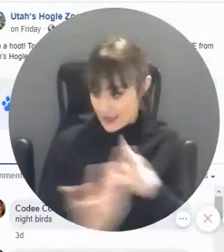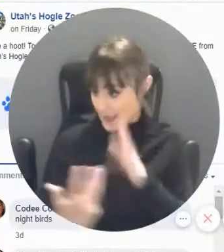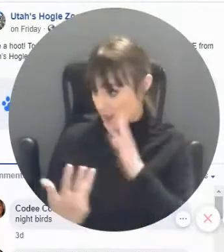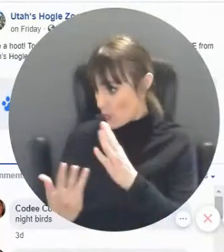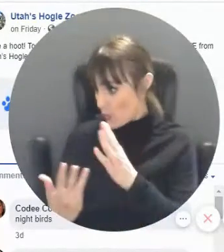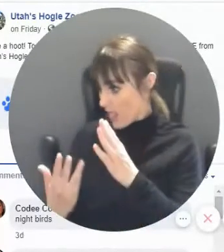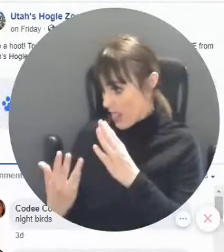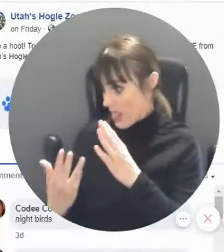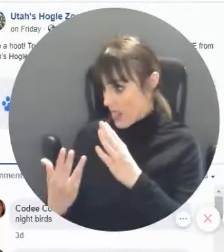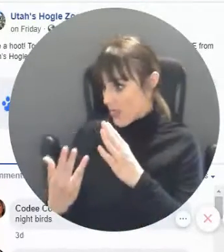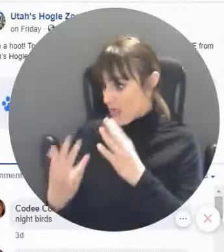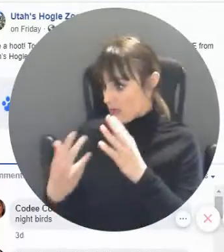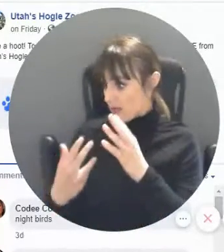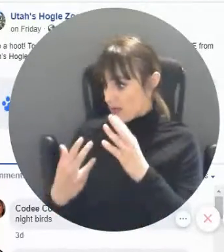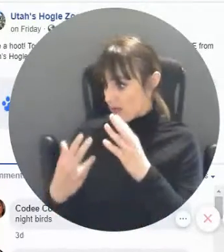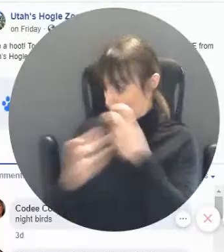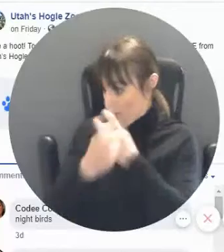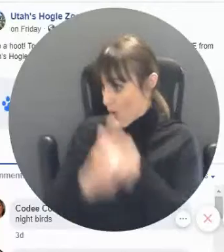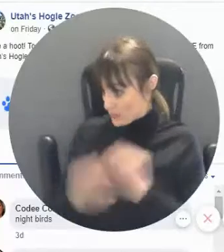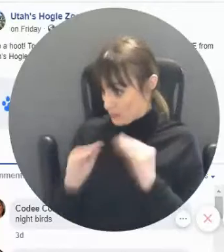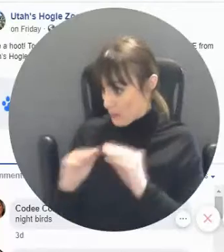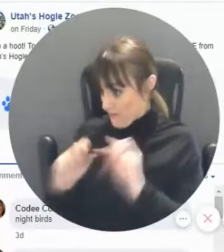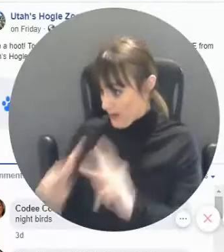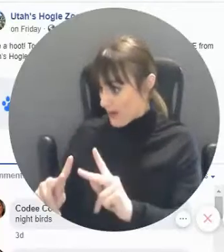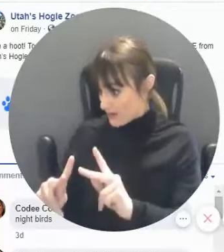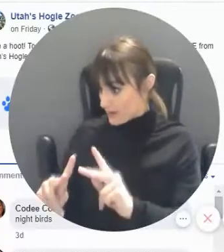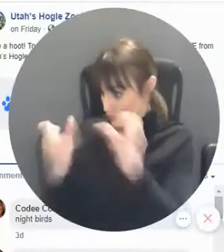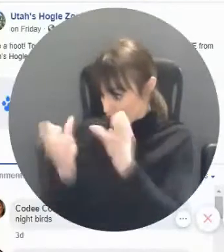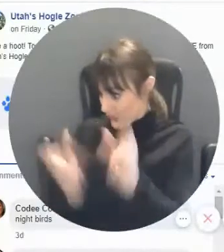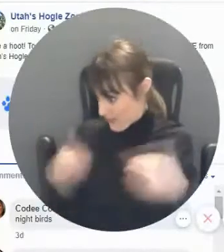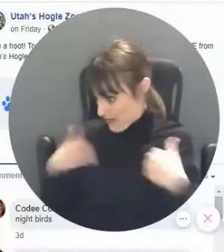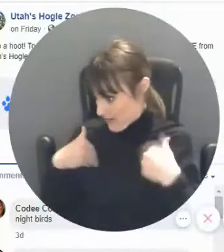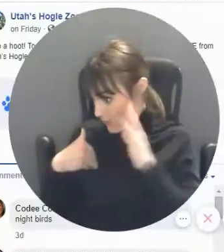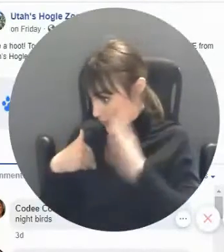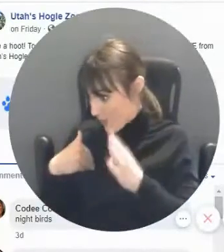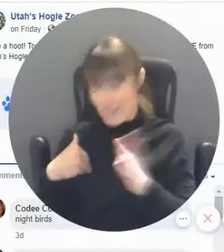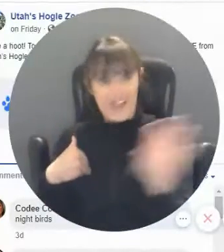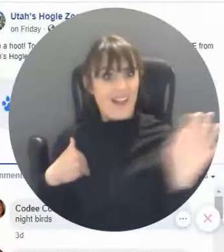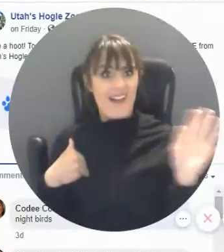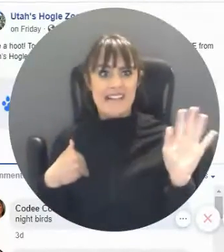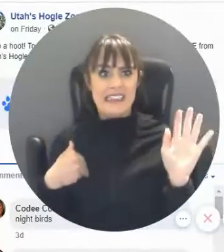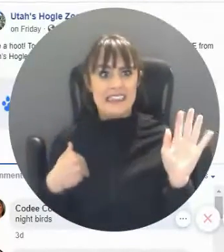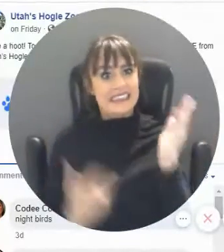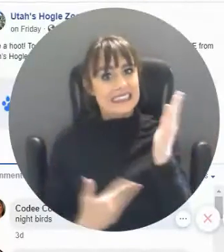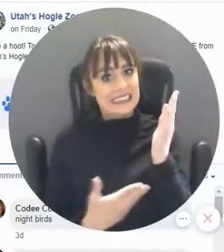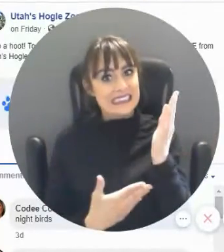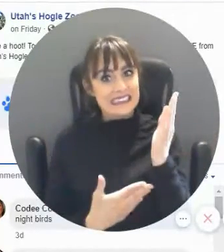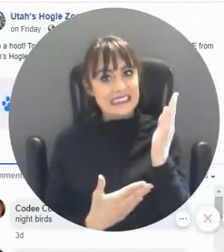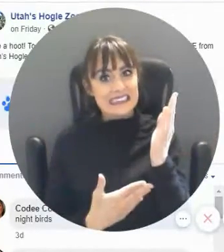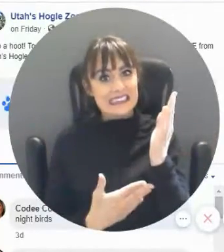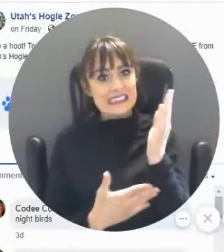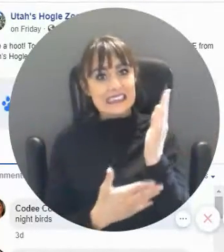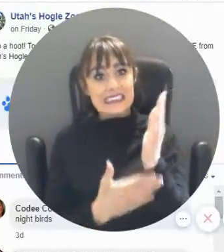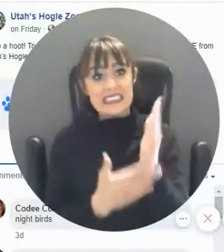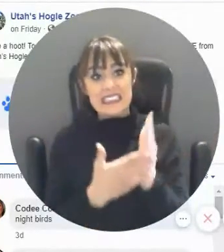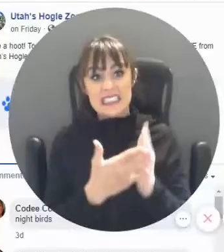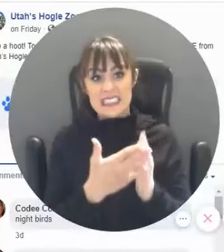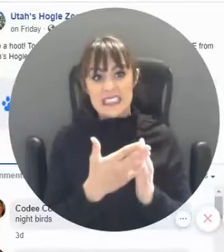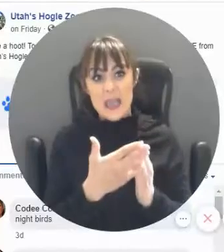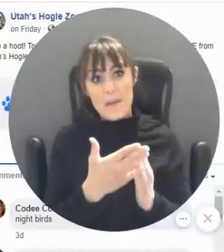Autumn: Um, I don't have enough pieces for that! So some of those things kinda get stuck in there until the next day's pellet